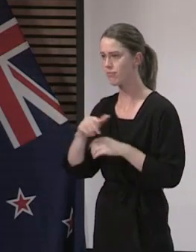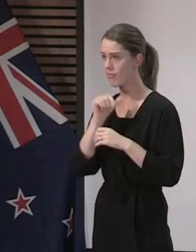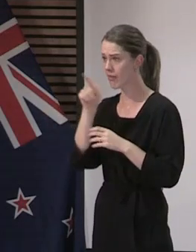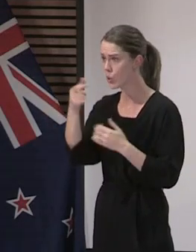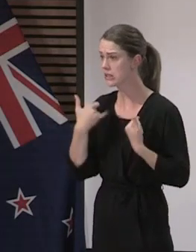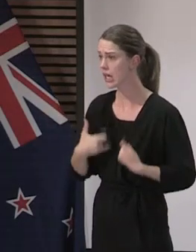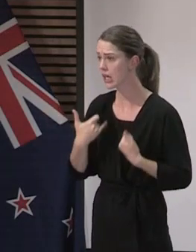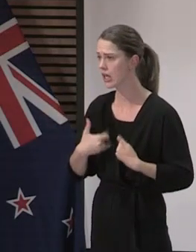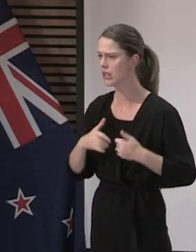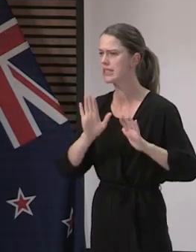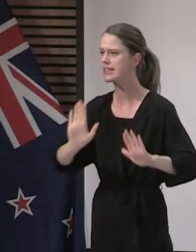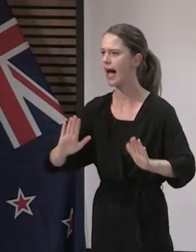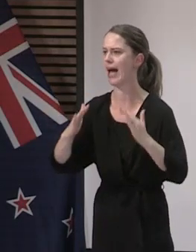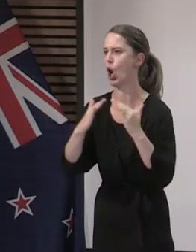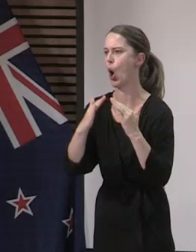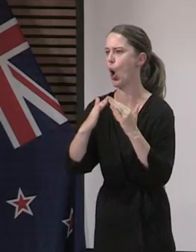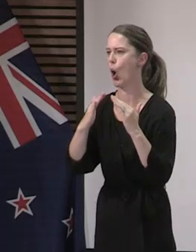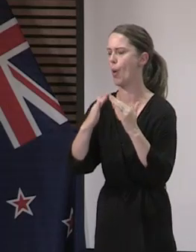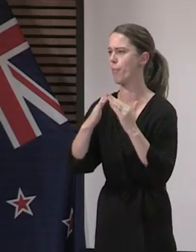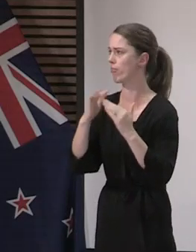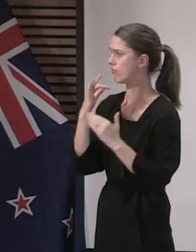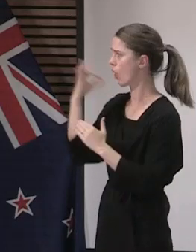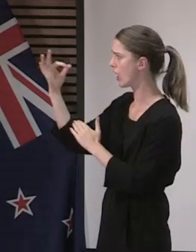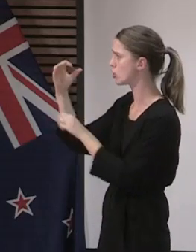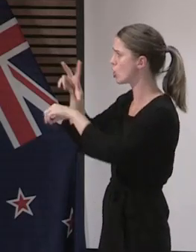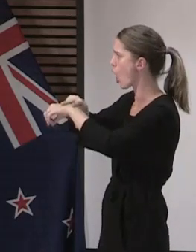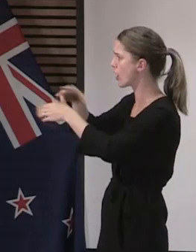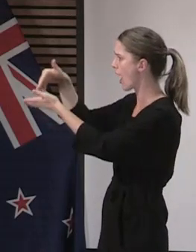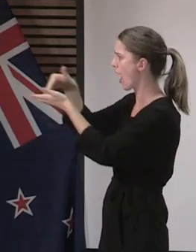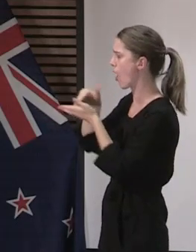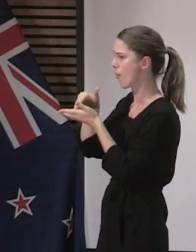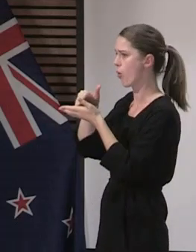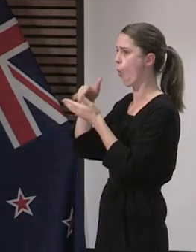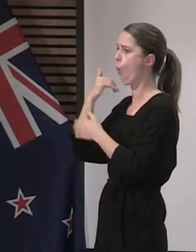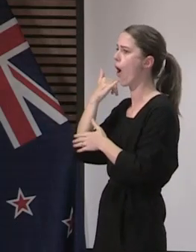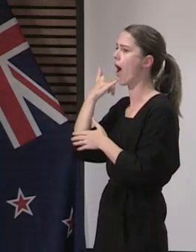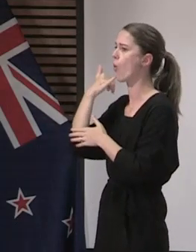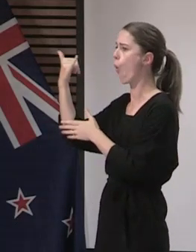sneeze into your elbow. Seven this is a really parent one -